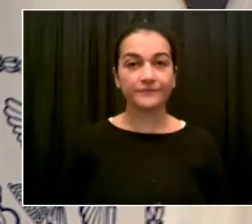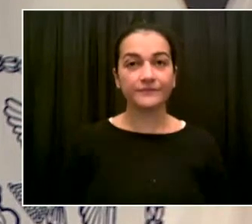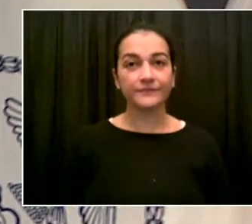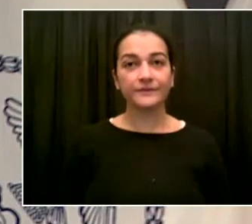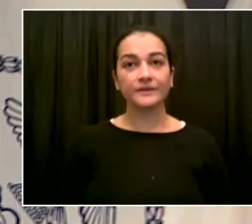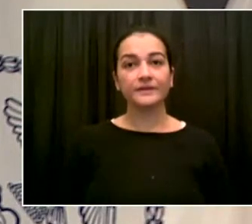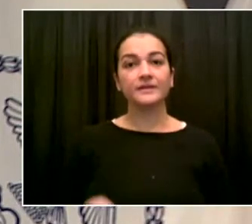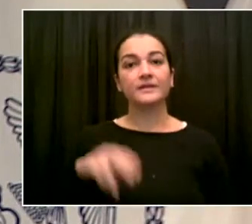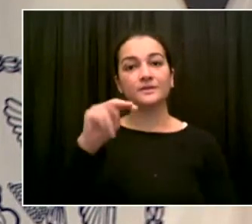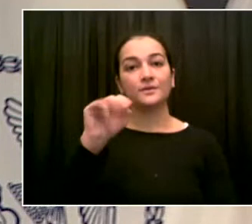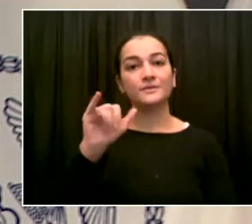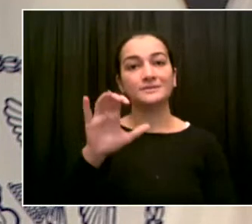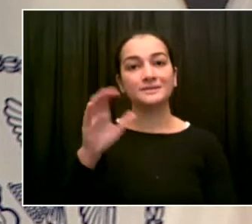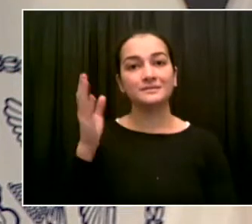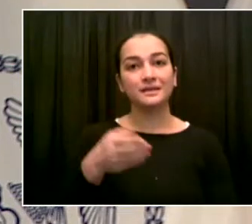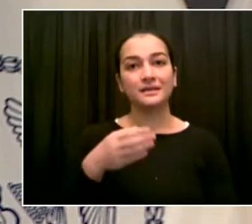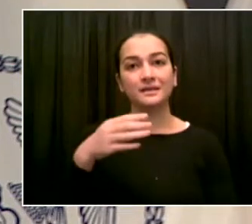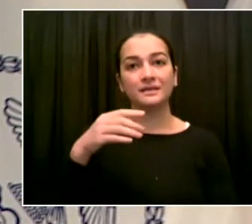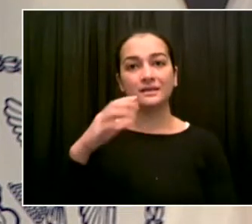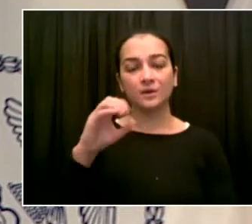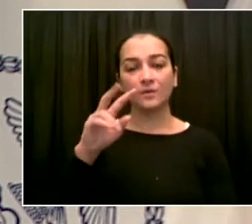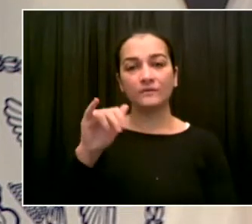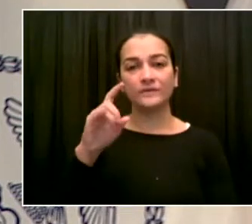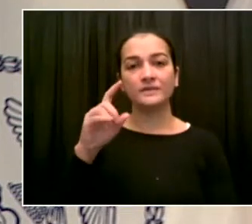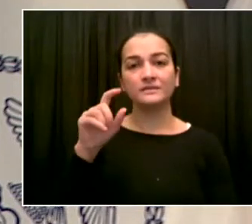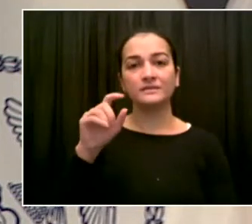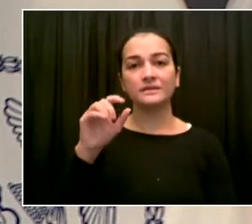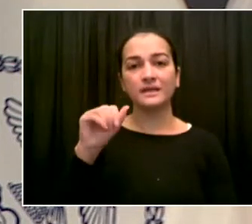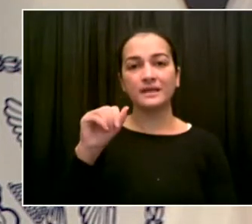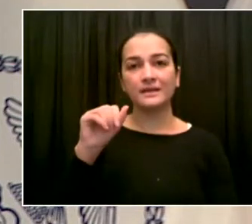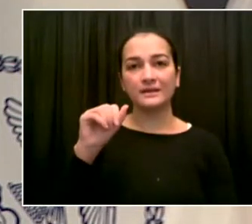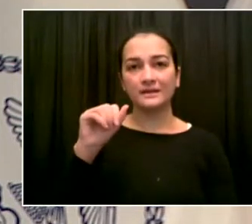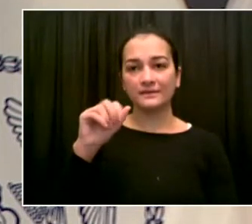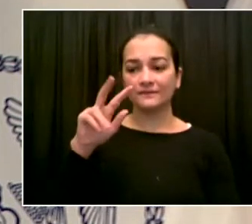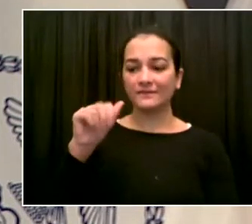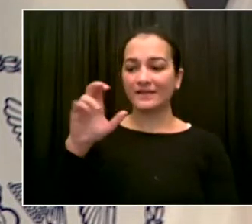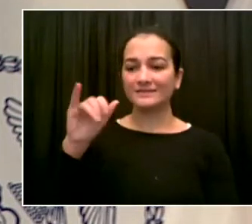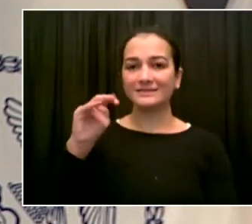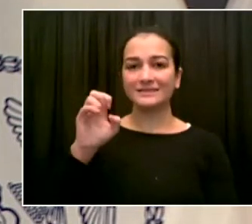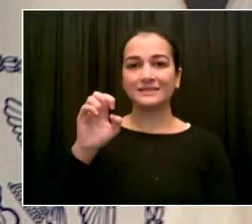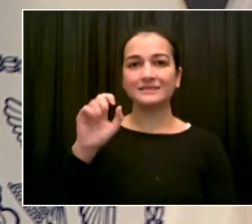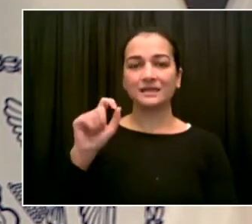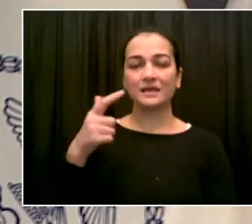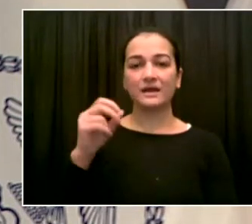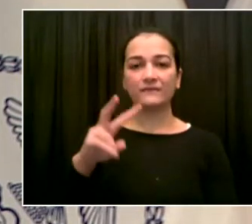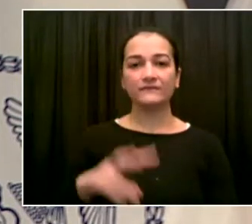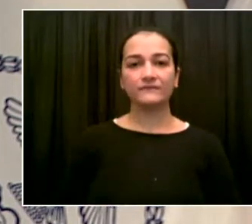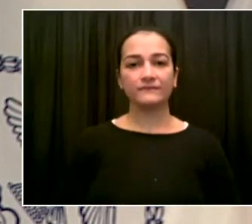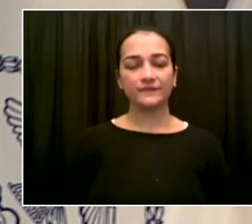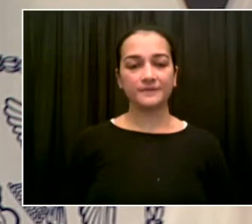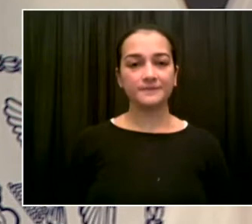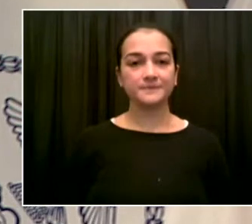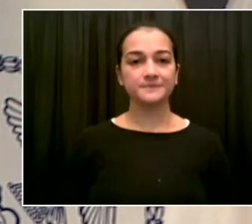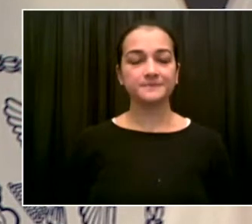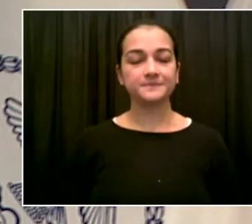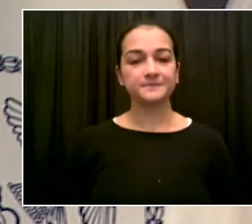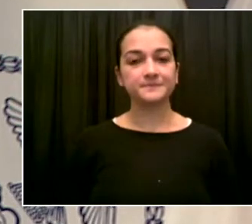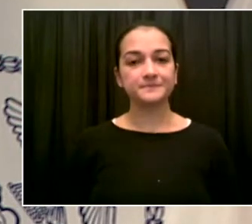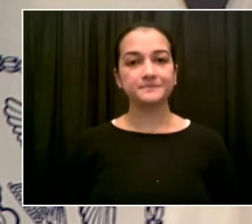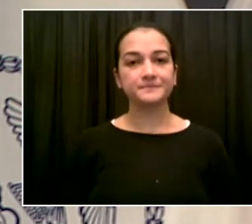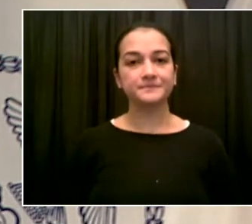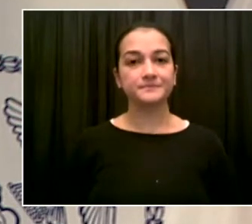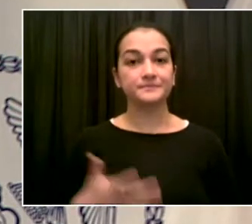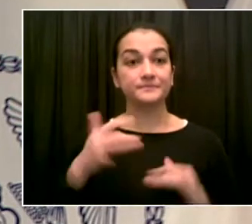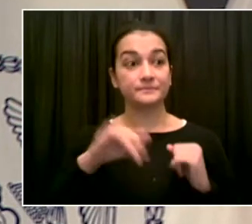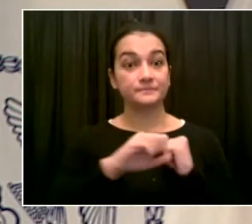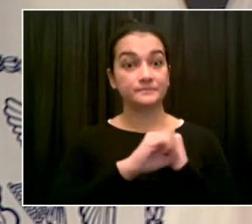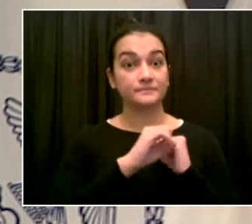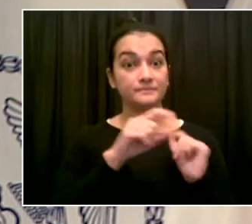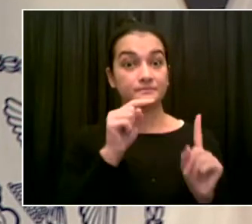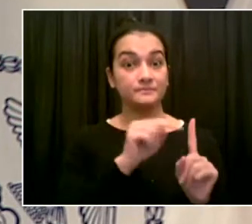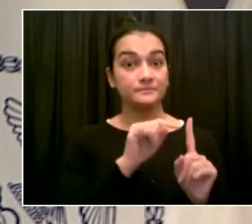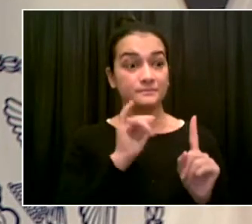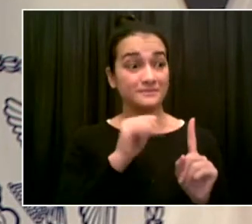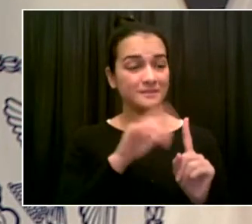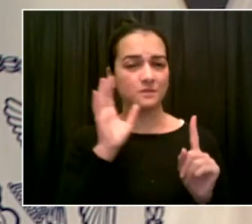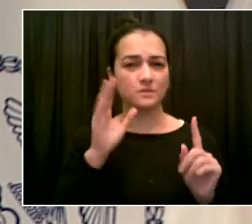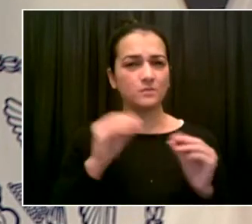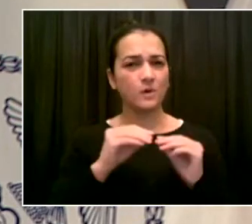FOR MORE